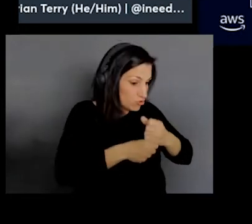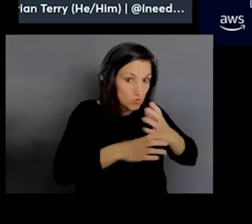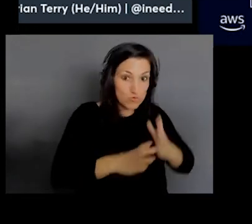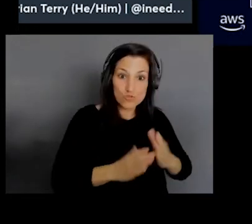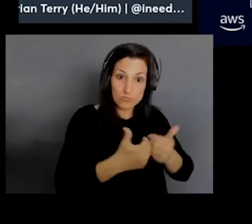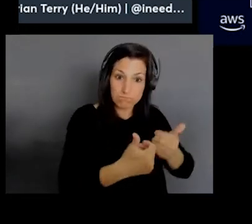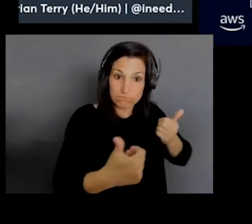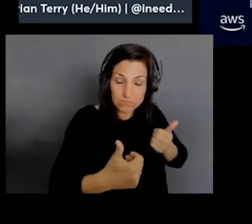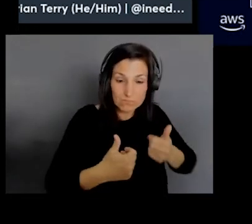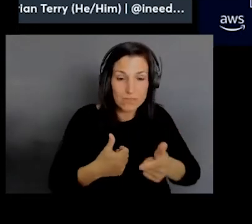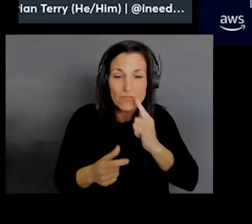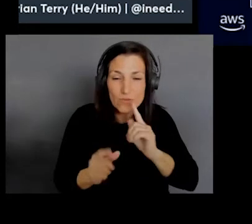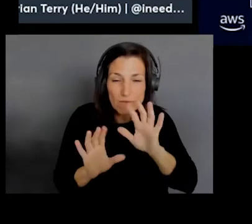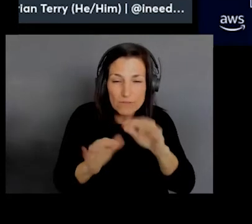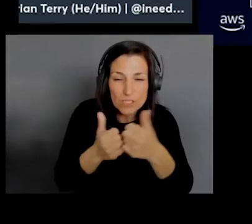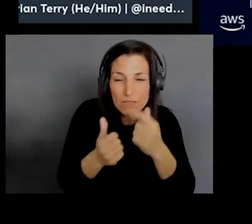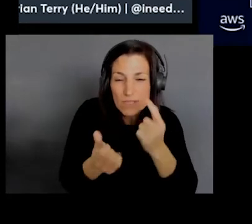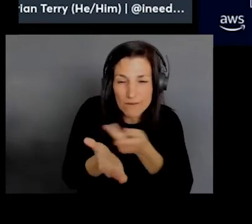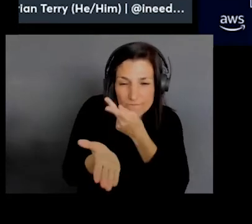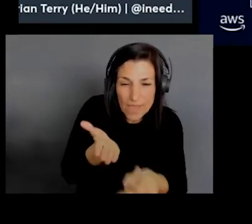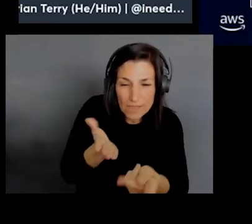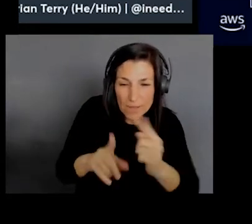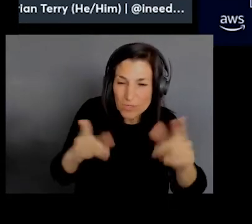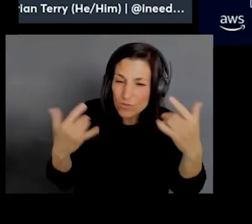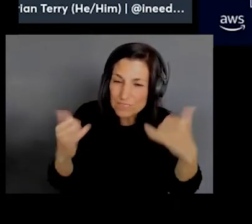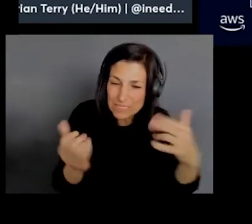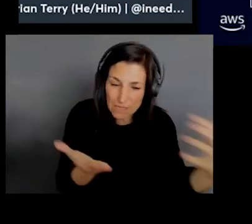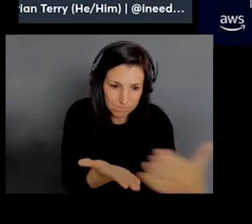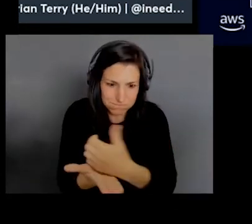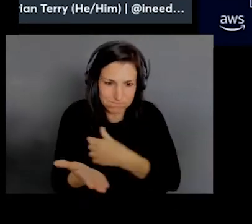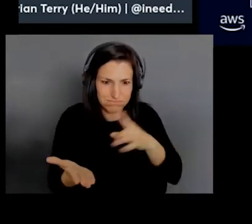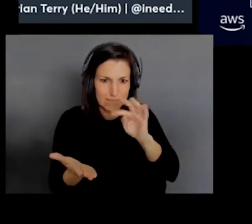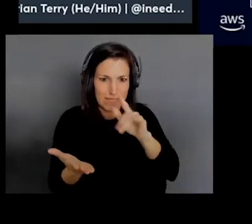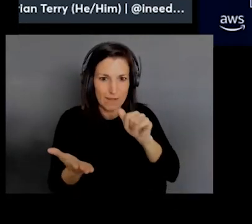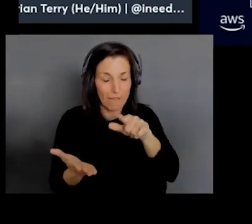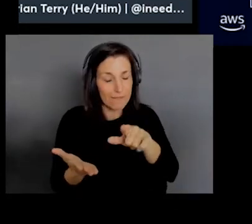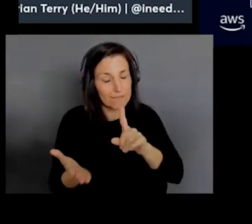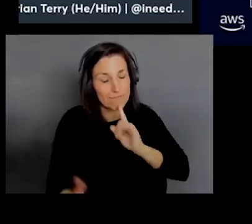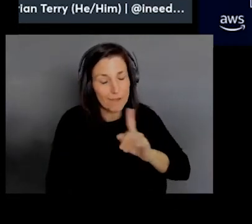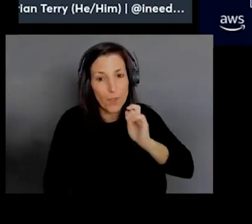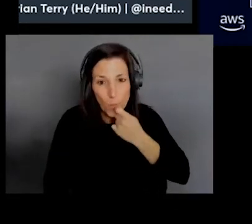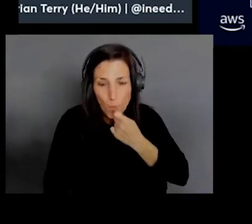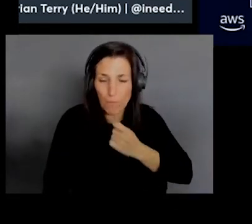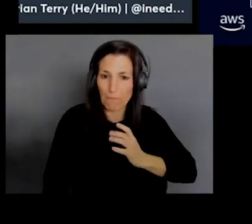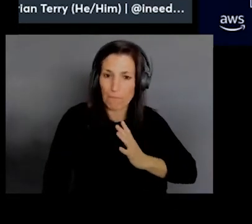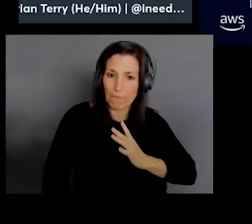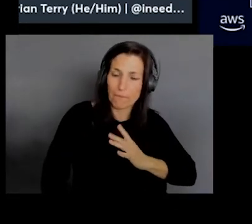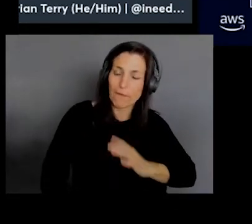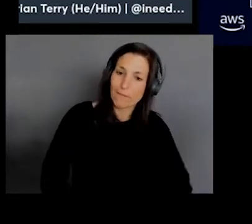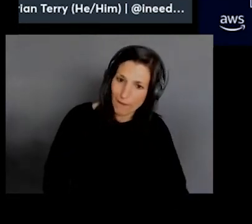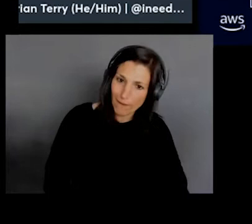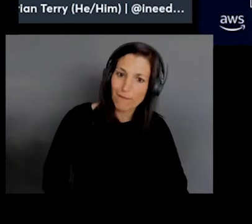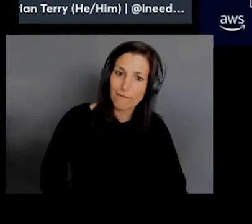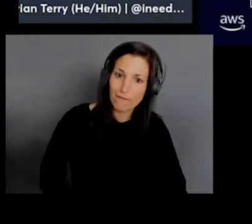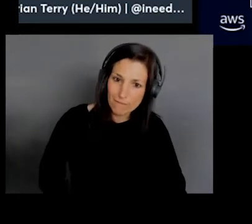but you still get that data. So this is really cool. Yeah. - Yeah.